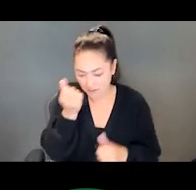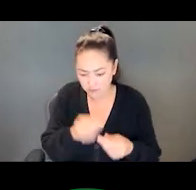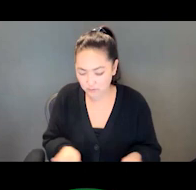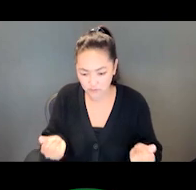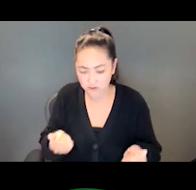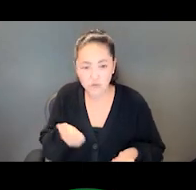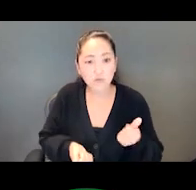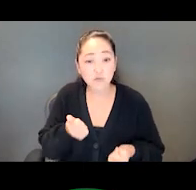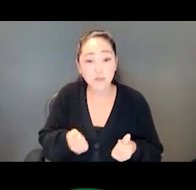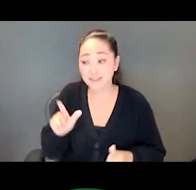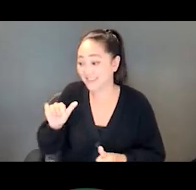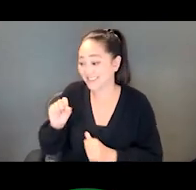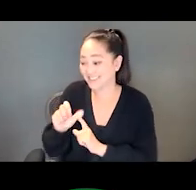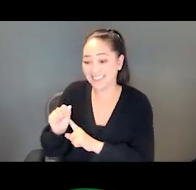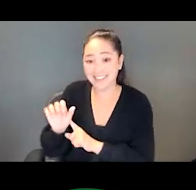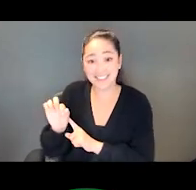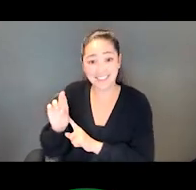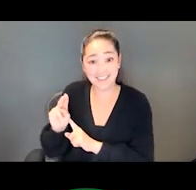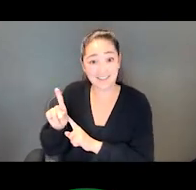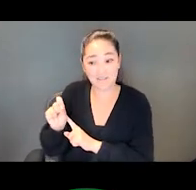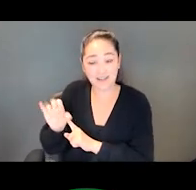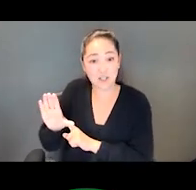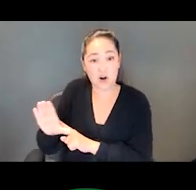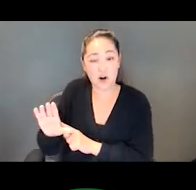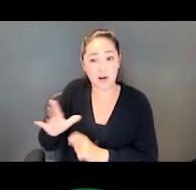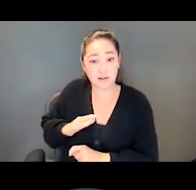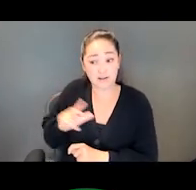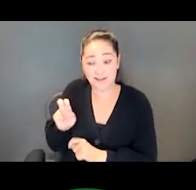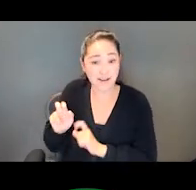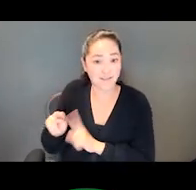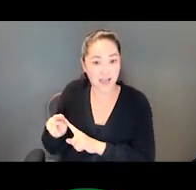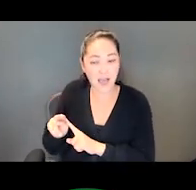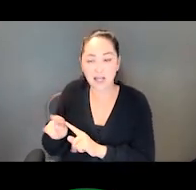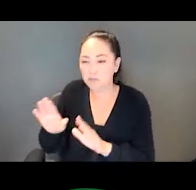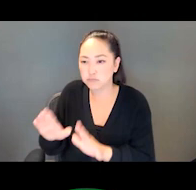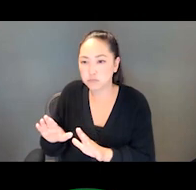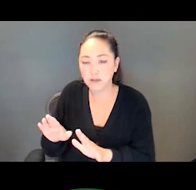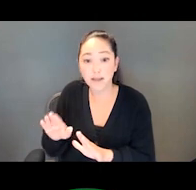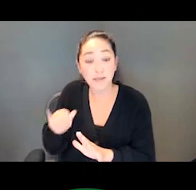And when I really boiled it down, I thought, you know what, none of these are true solutions on their own.